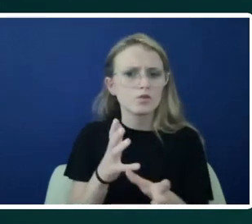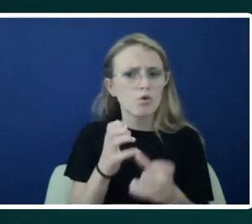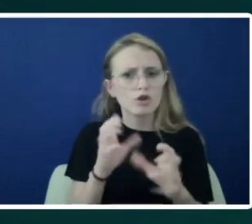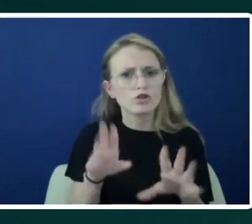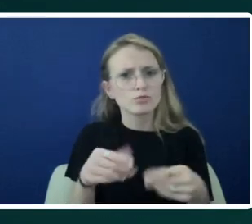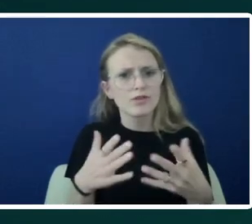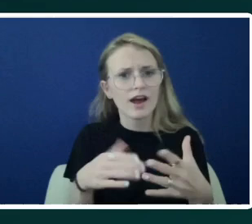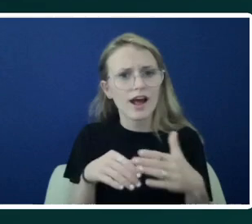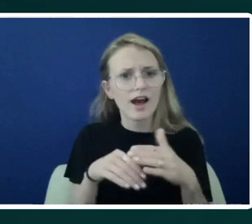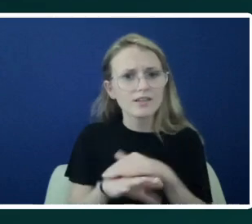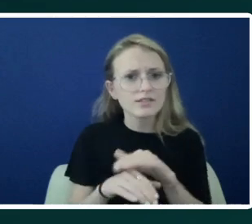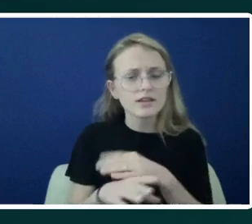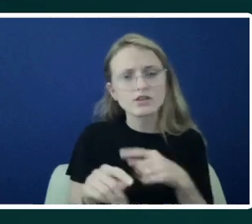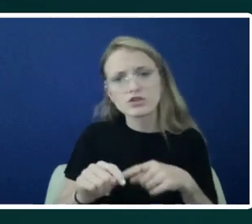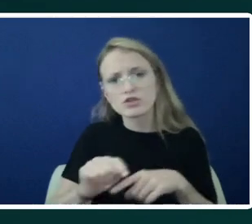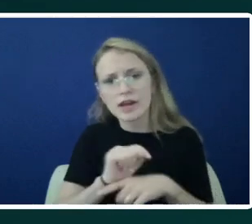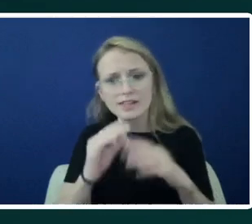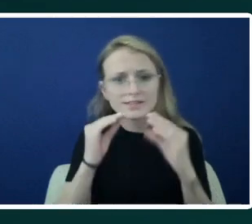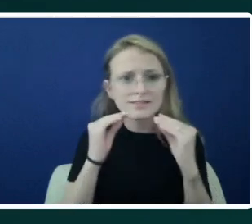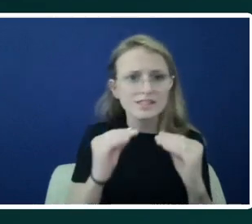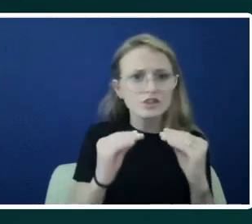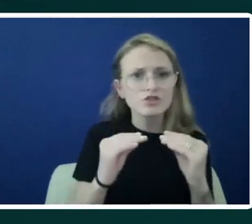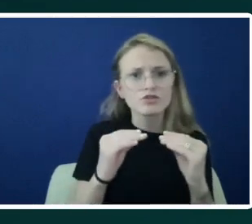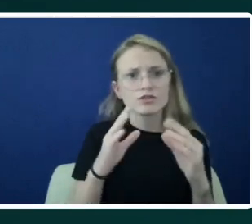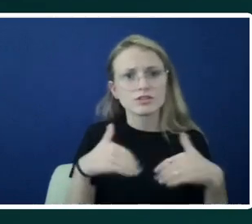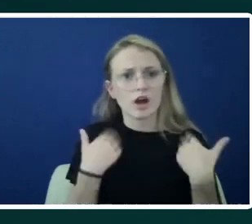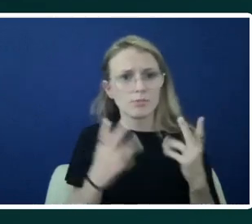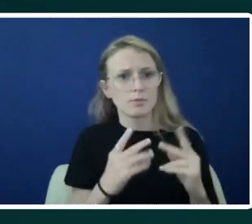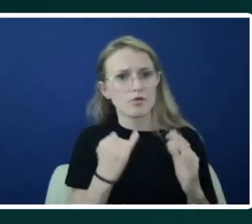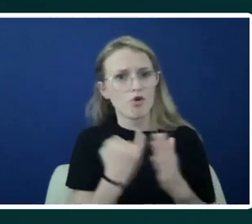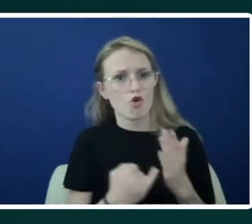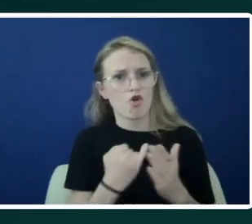and training in the arts to young people beginning at a very early age. And so,